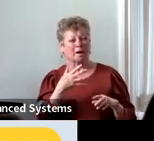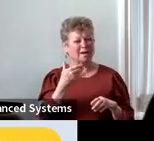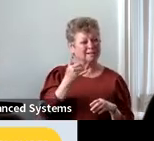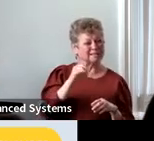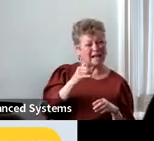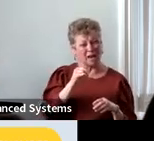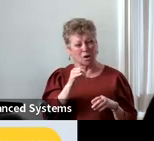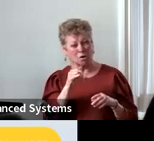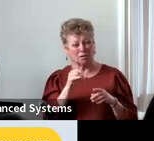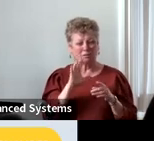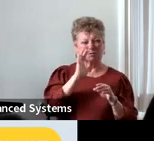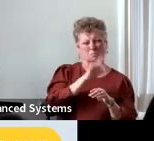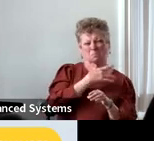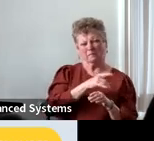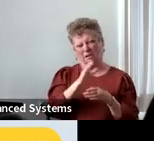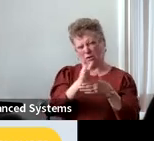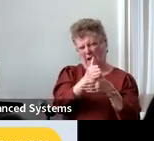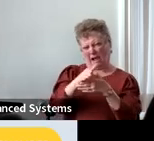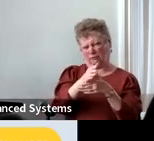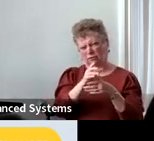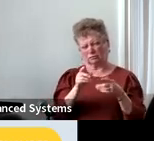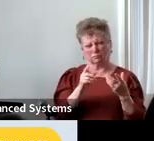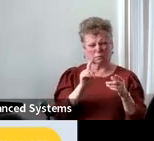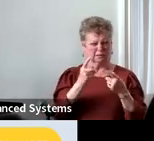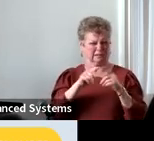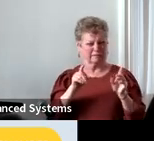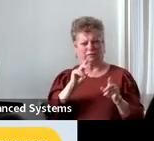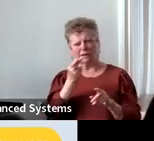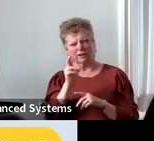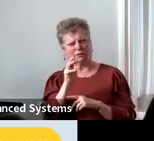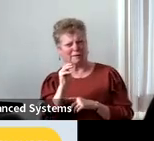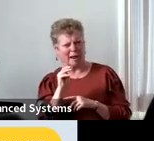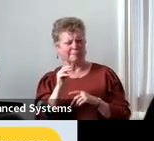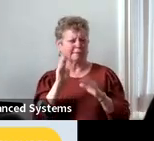close to the provincial average happens to talks about what the differences are in HRM relative to other places